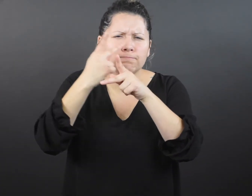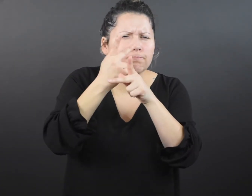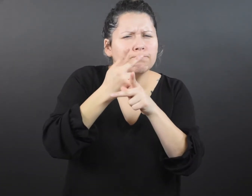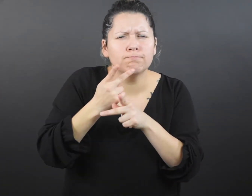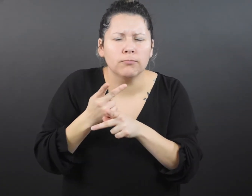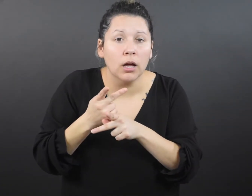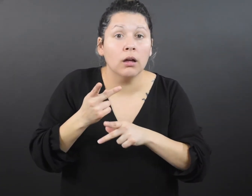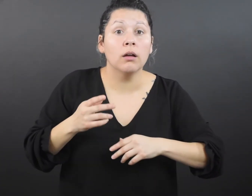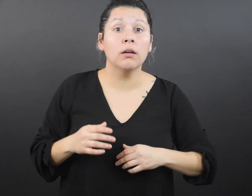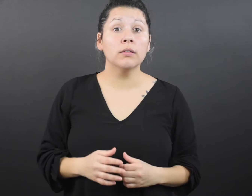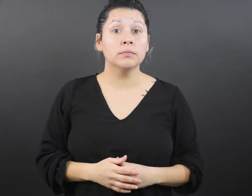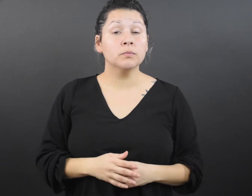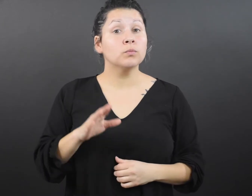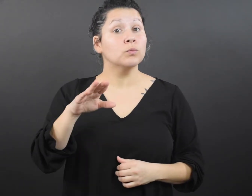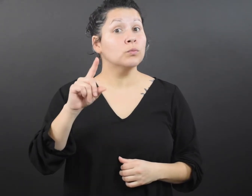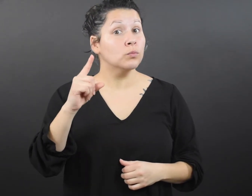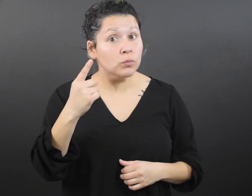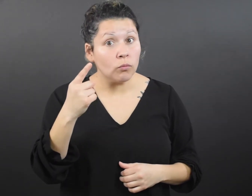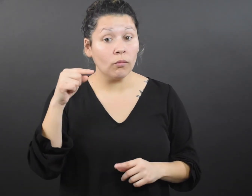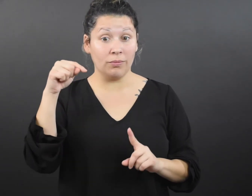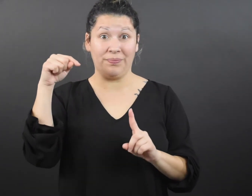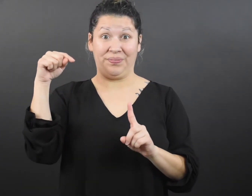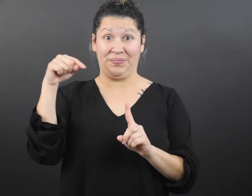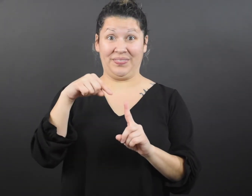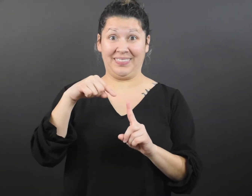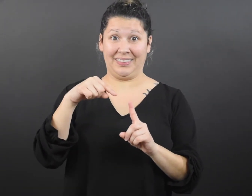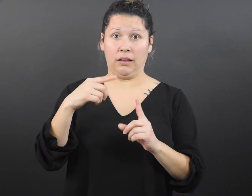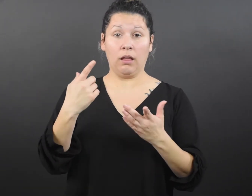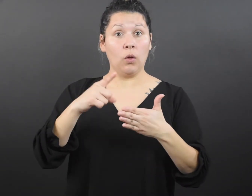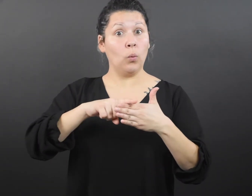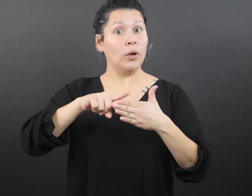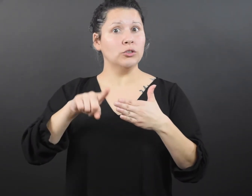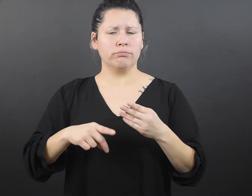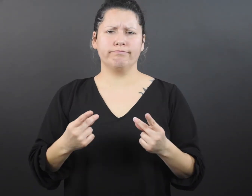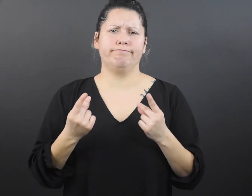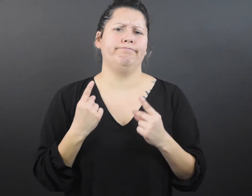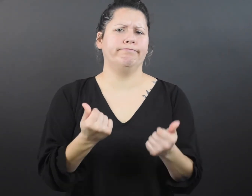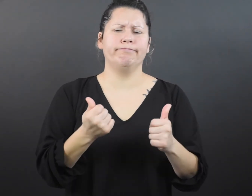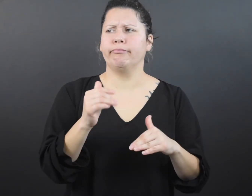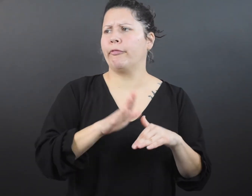● Produce results more quickly than other tests.